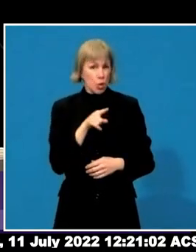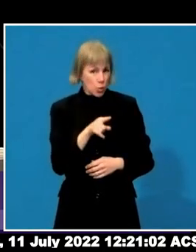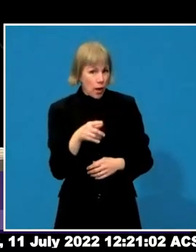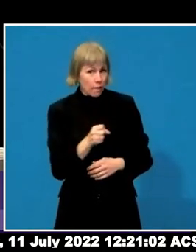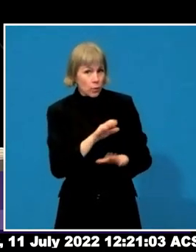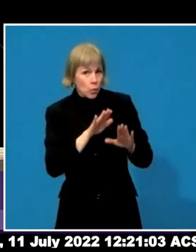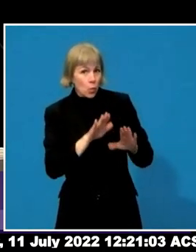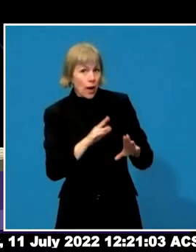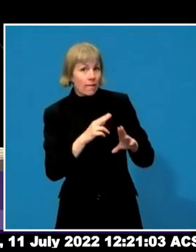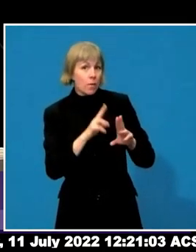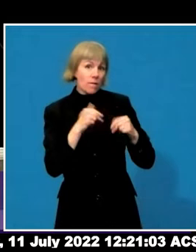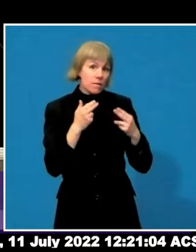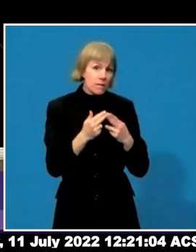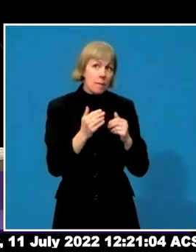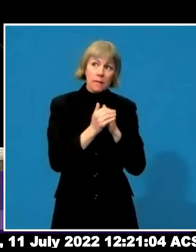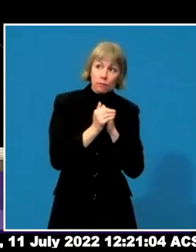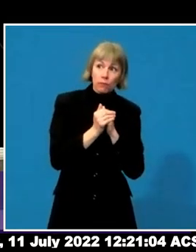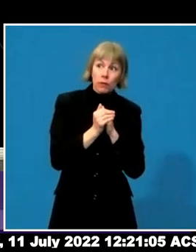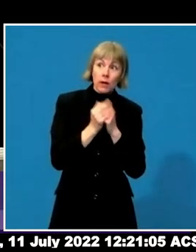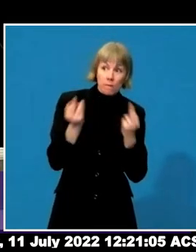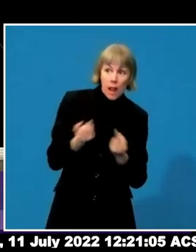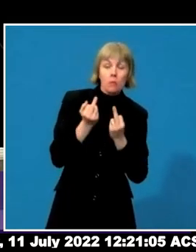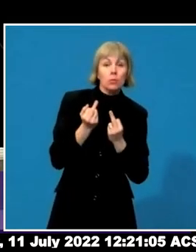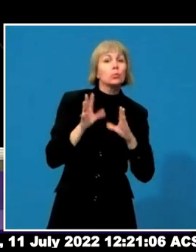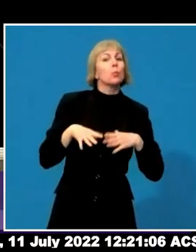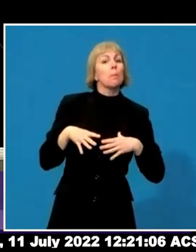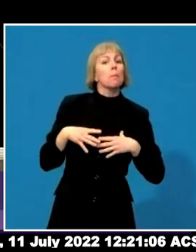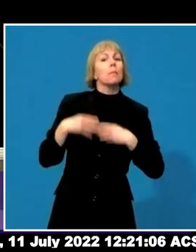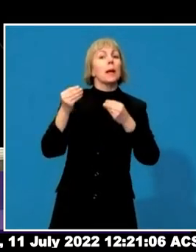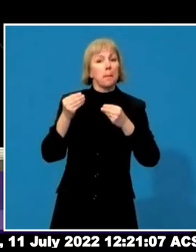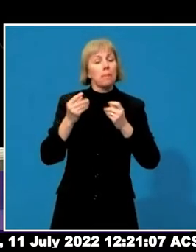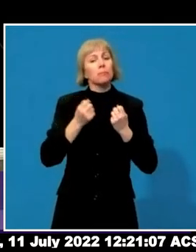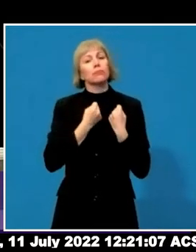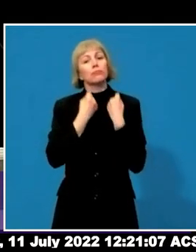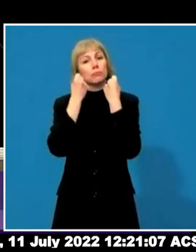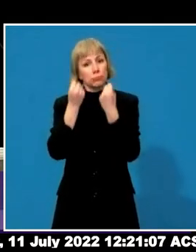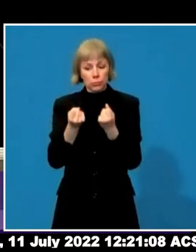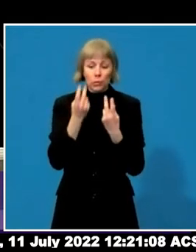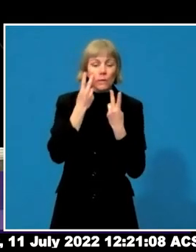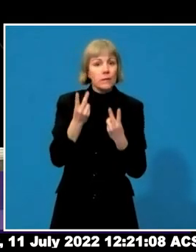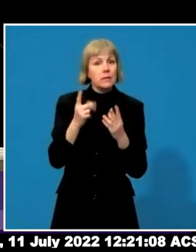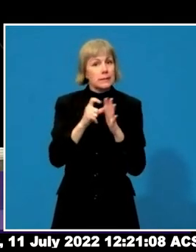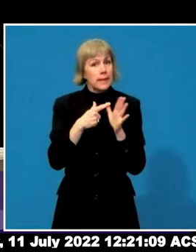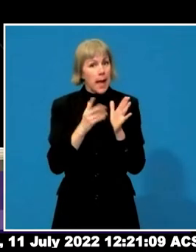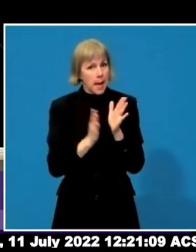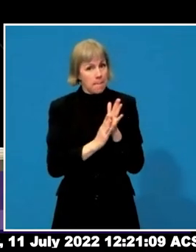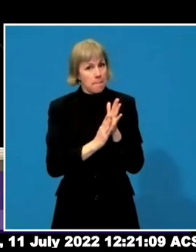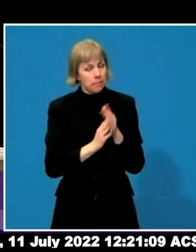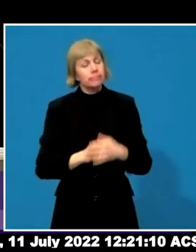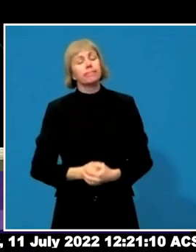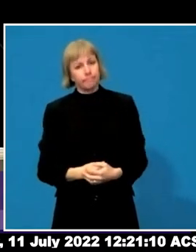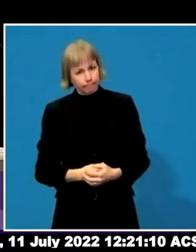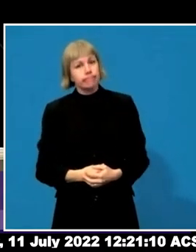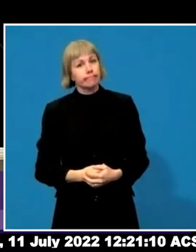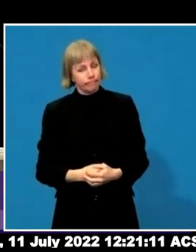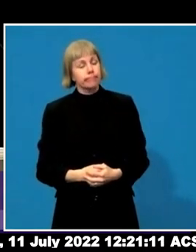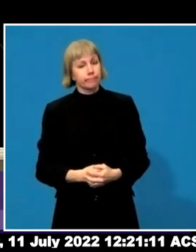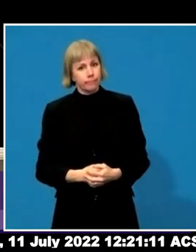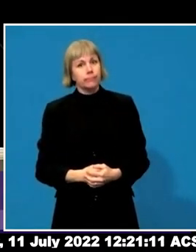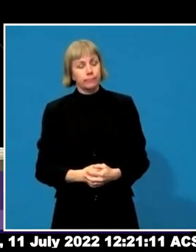car. DAISY: Yeah. MS TARRAGO: And would you like - if you had some support to get to the